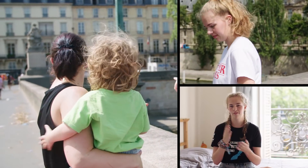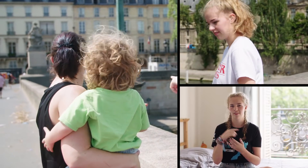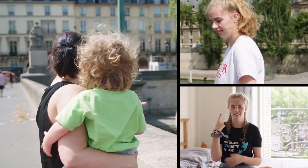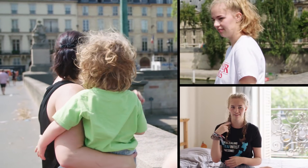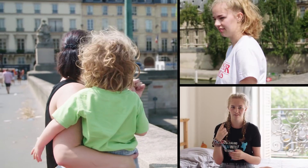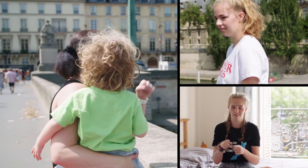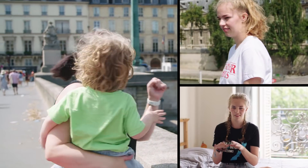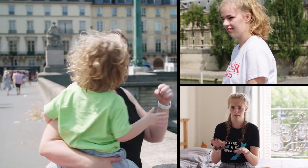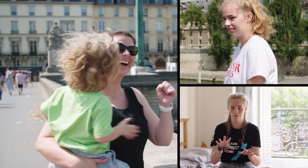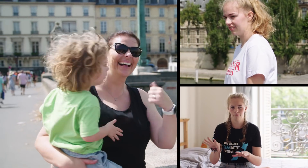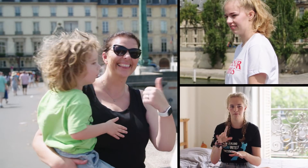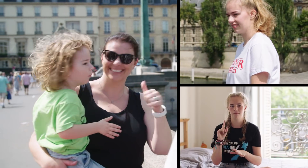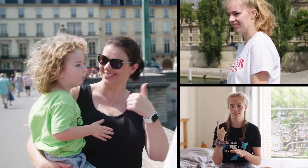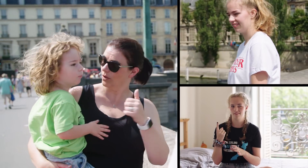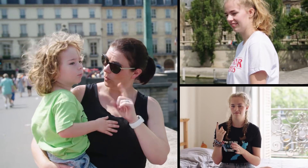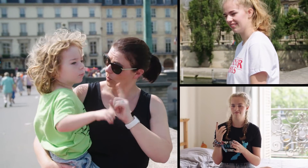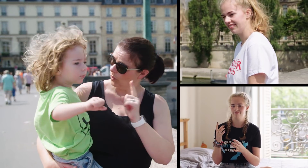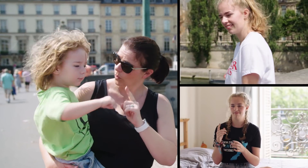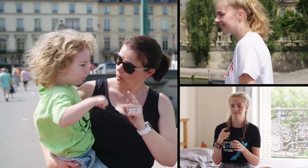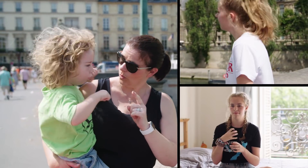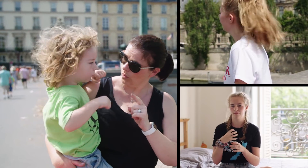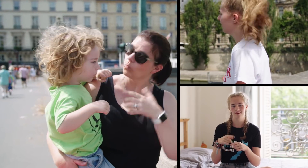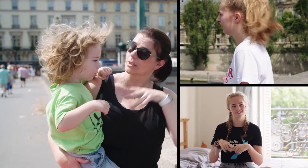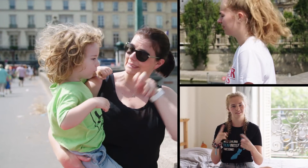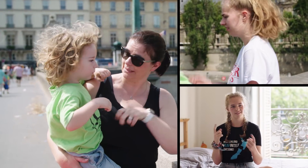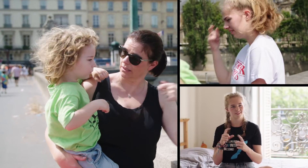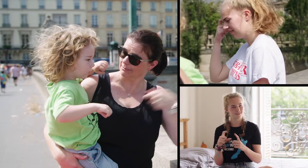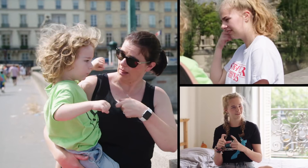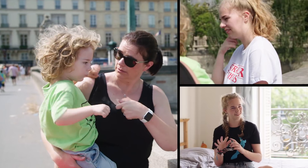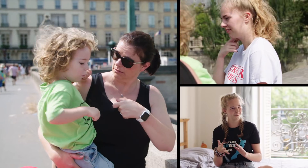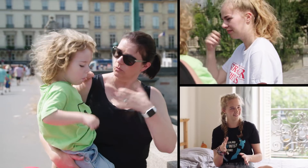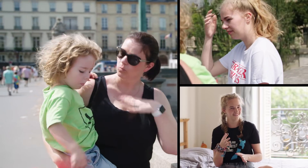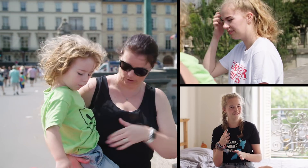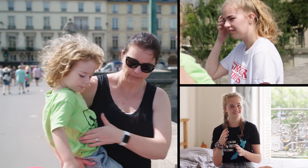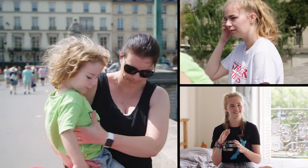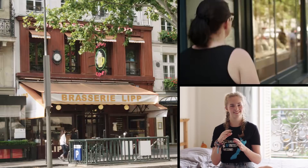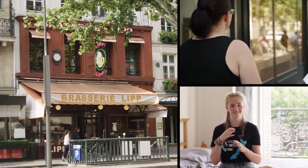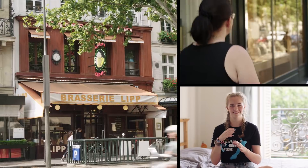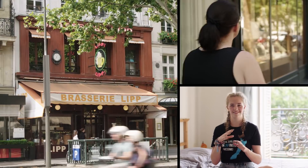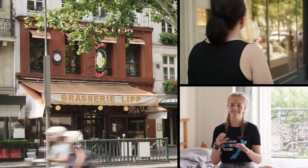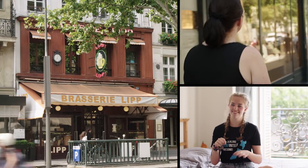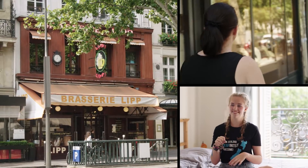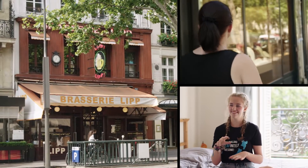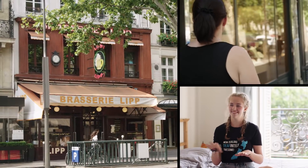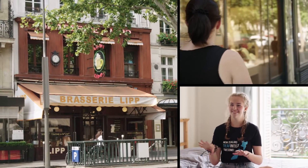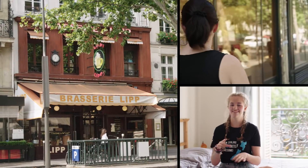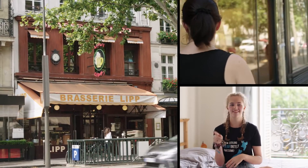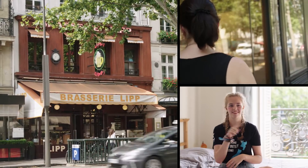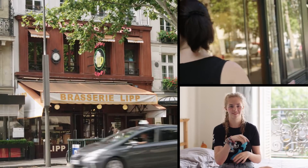and we're changing countries and cities and languages. I mean, London is pretty similar to home. Different culture, though.